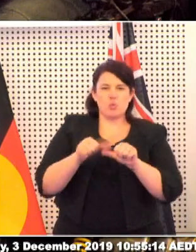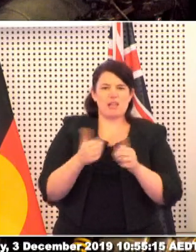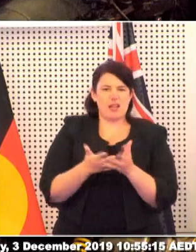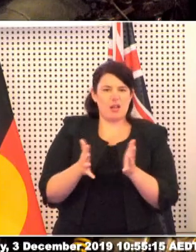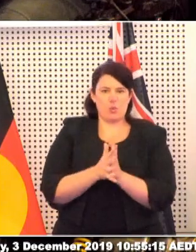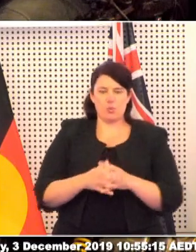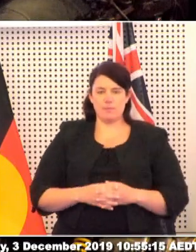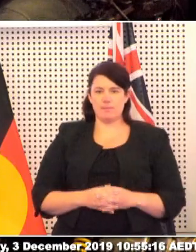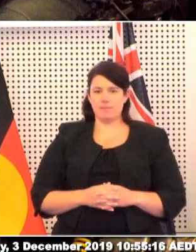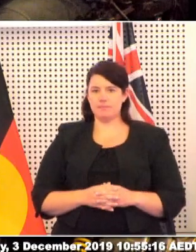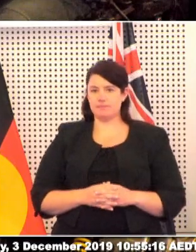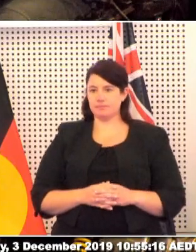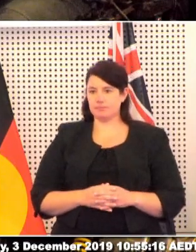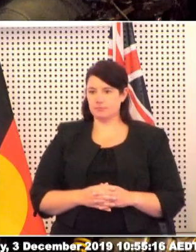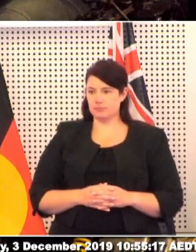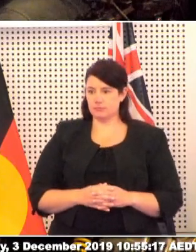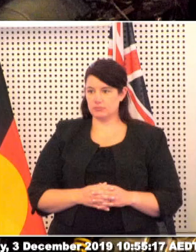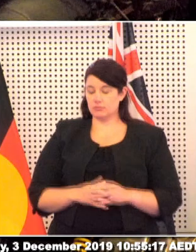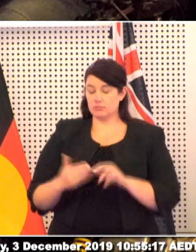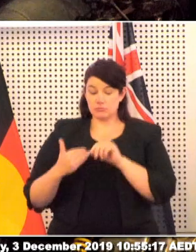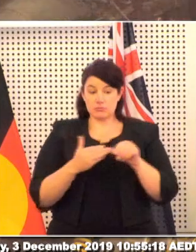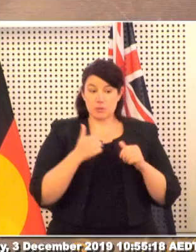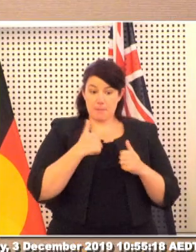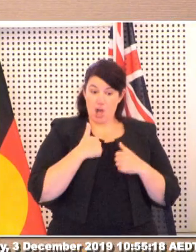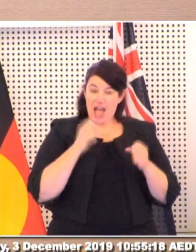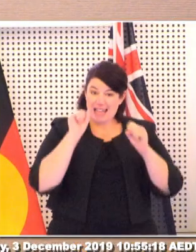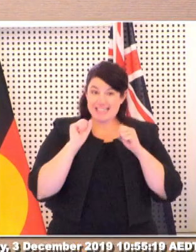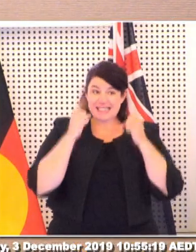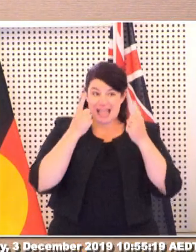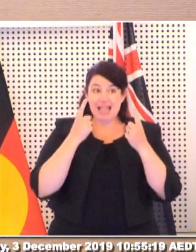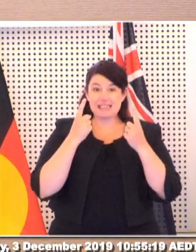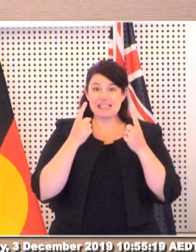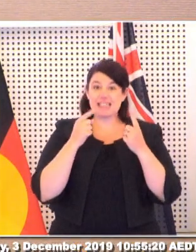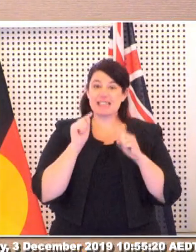So mechanical restraints, my understanding is that they are less